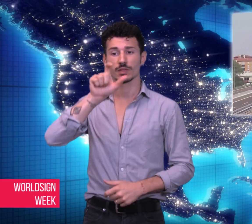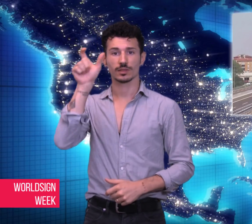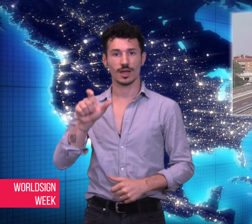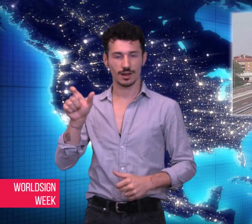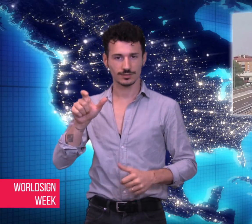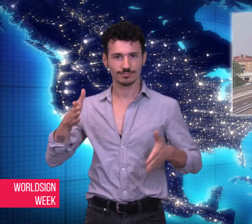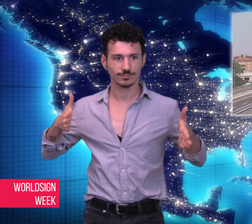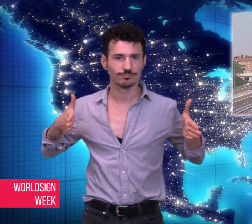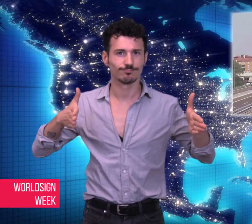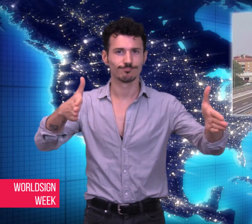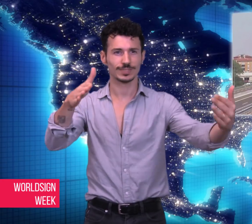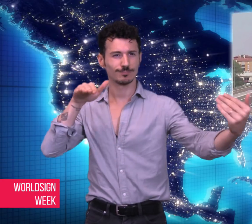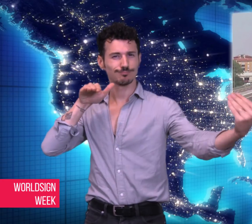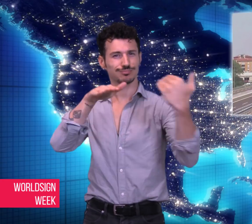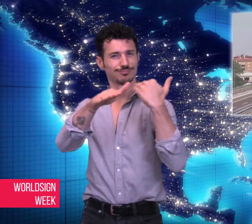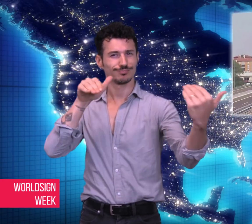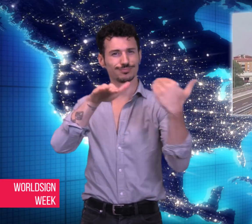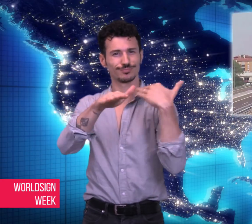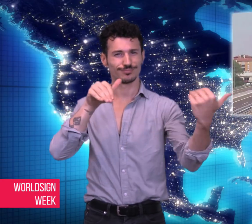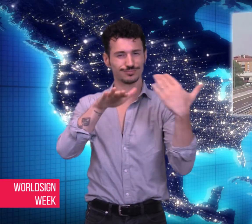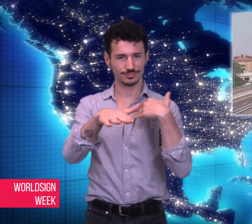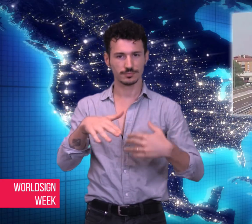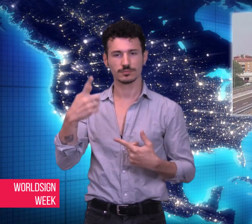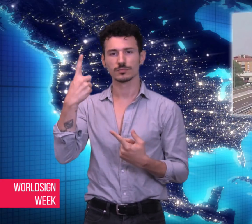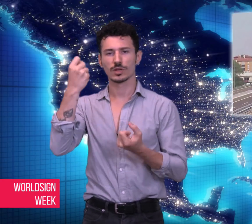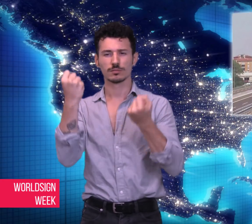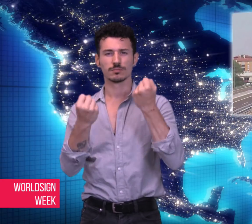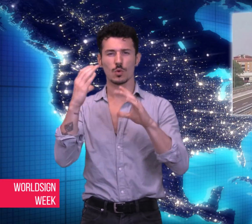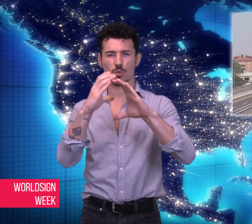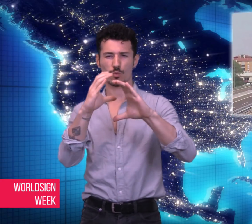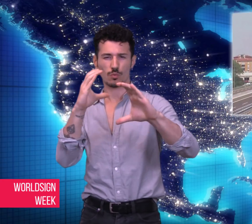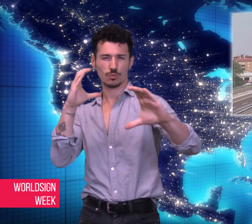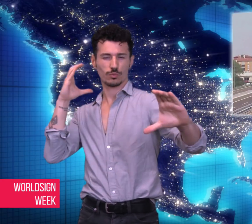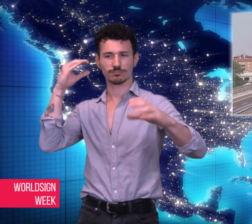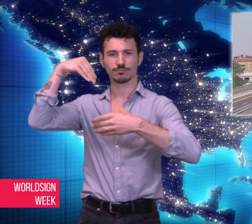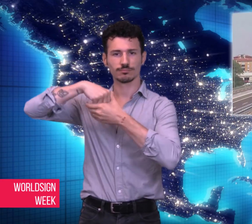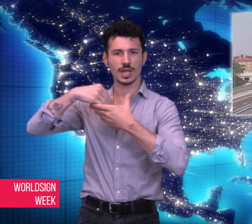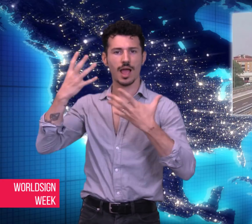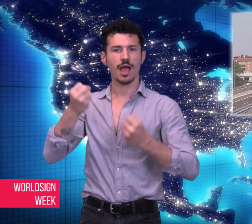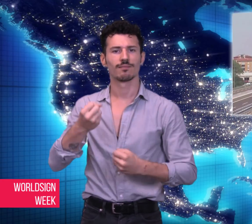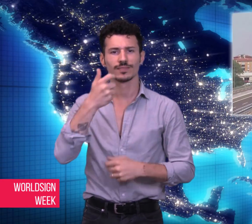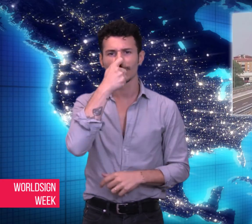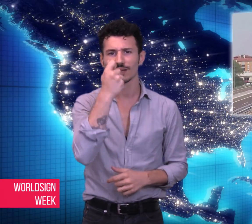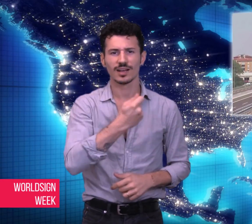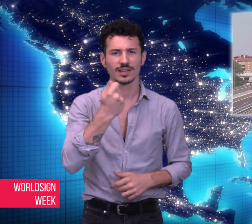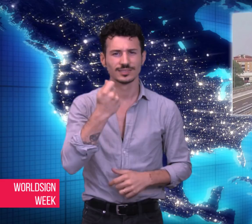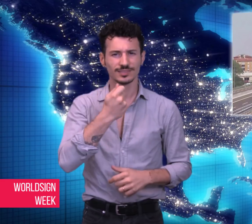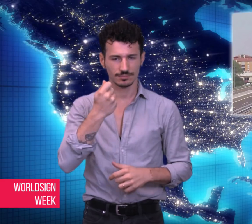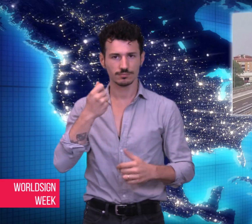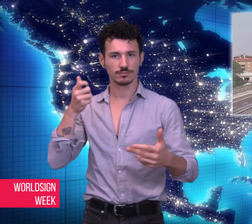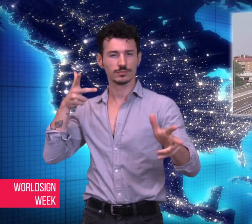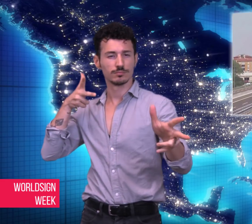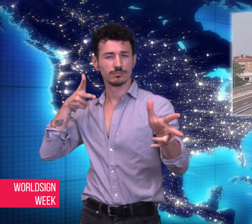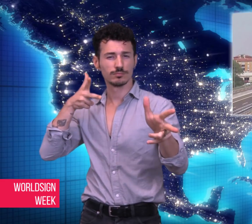A tanker truck carrying highly flammable gas exploded after rear-